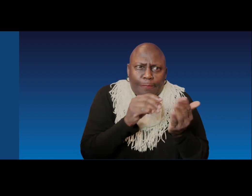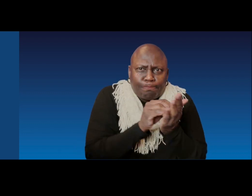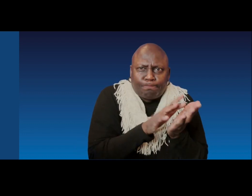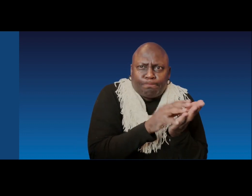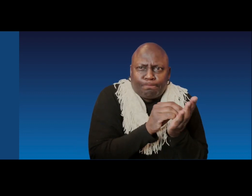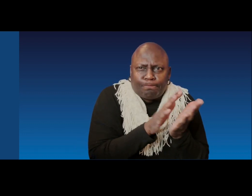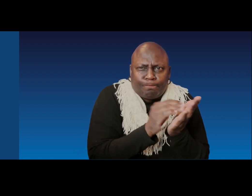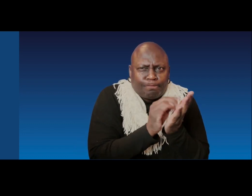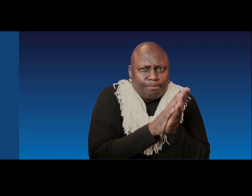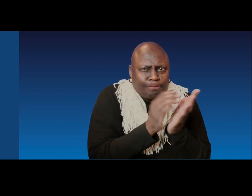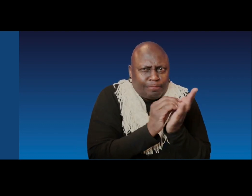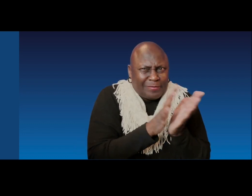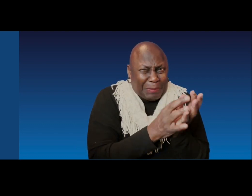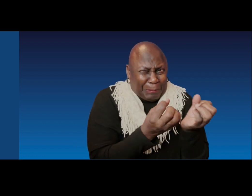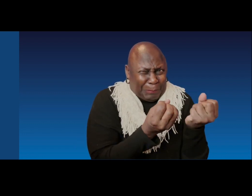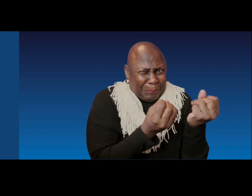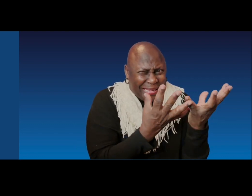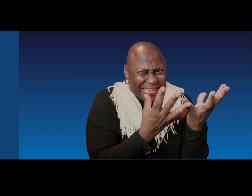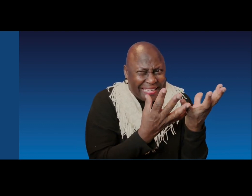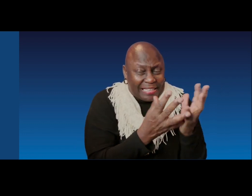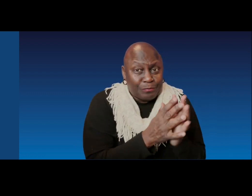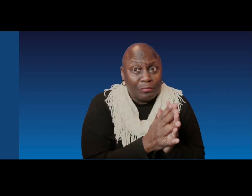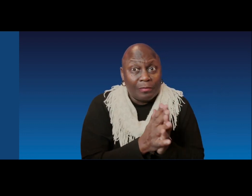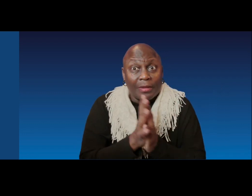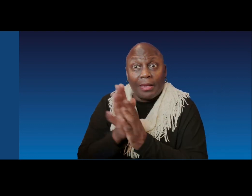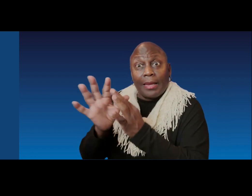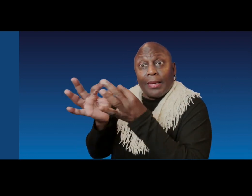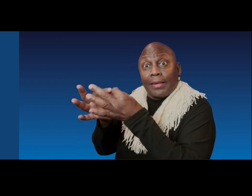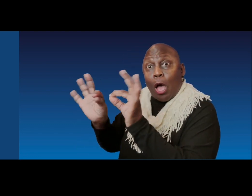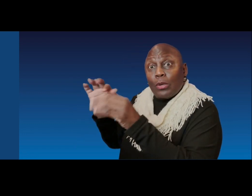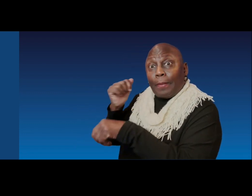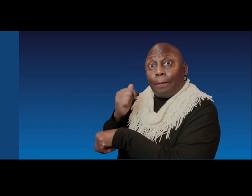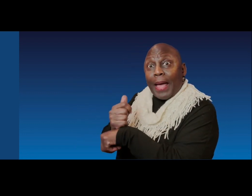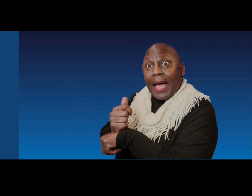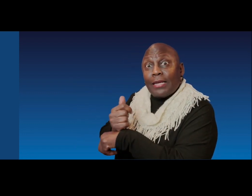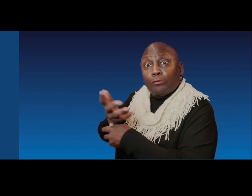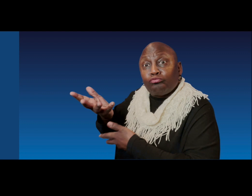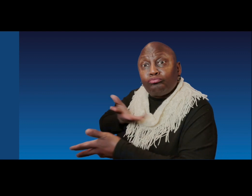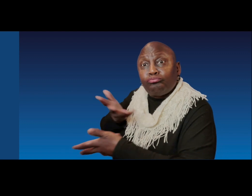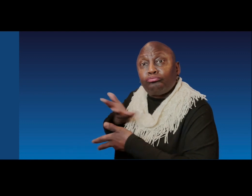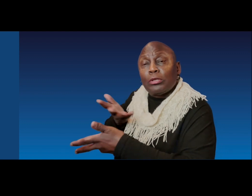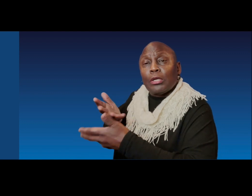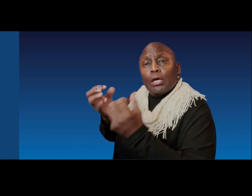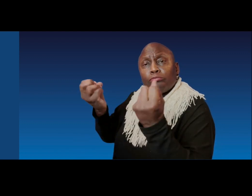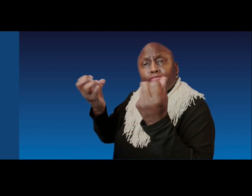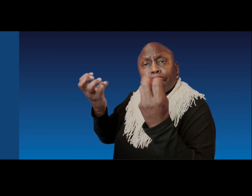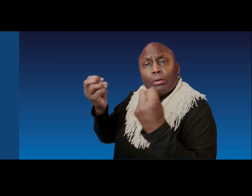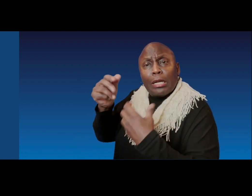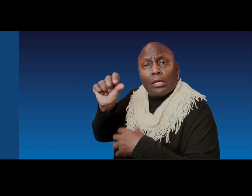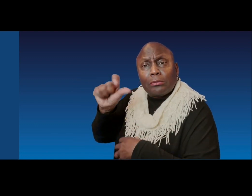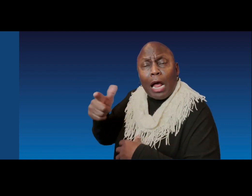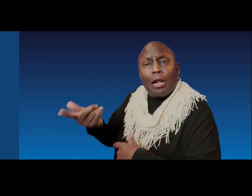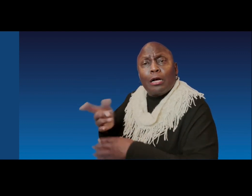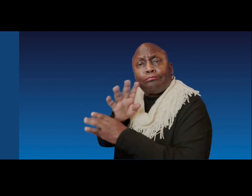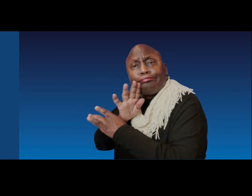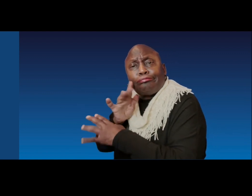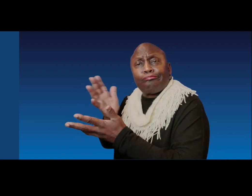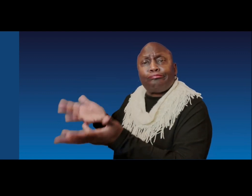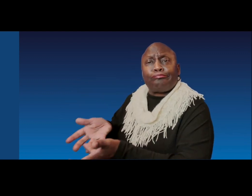teachers love this approach because it's easy to control and record. However, language based resources,